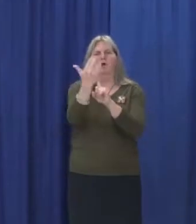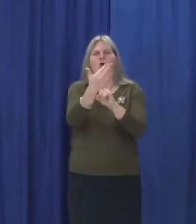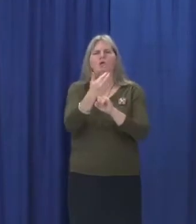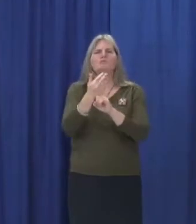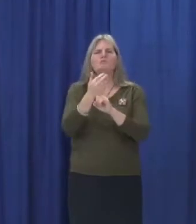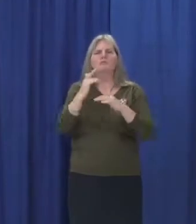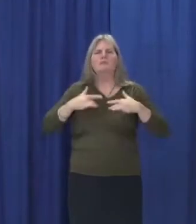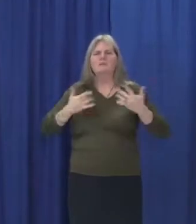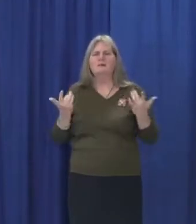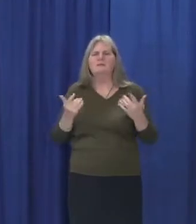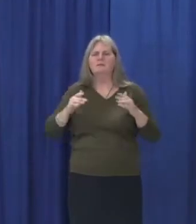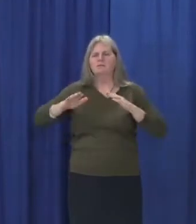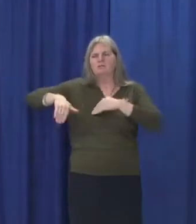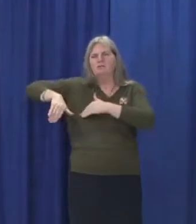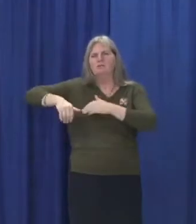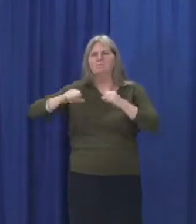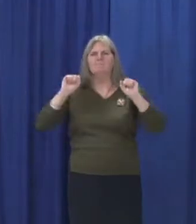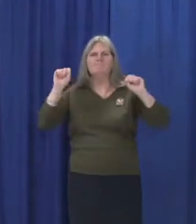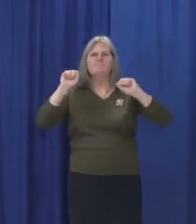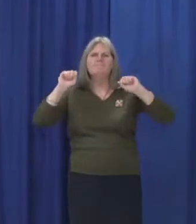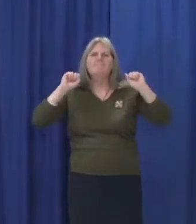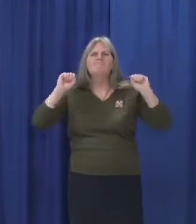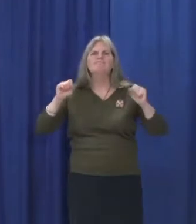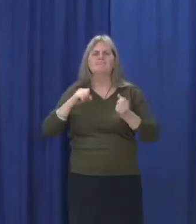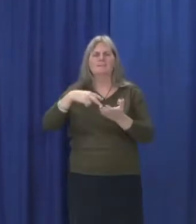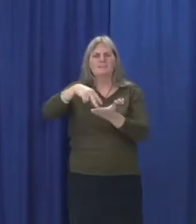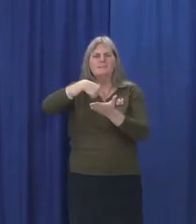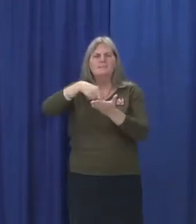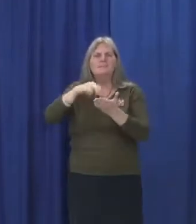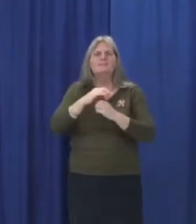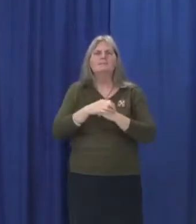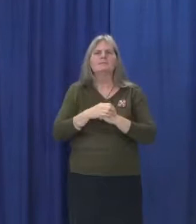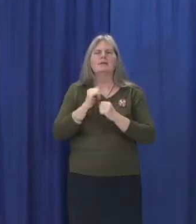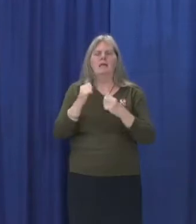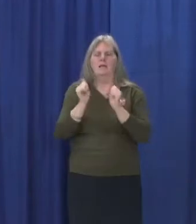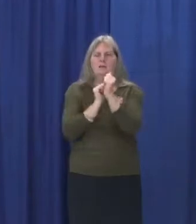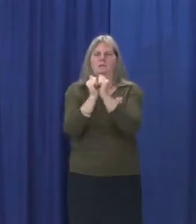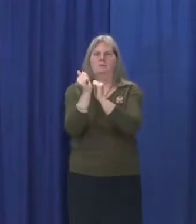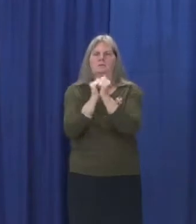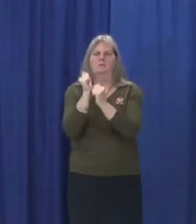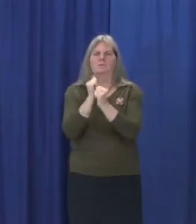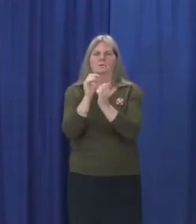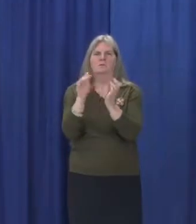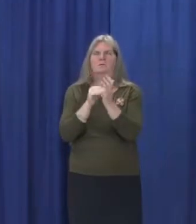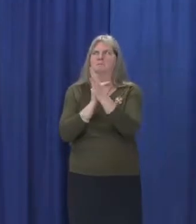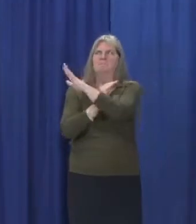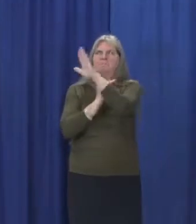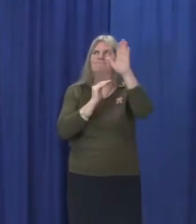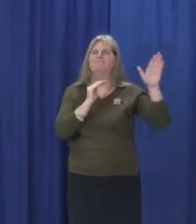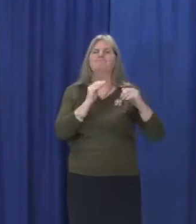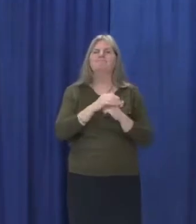events gyms exercise dance and sport facilities.